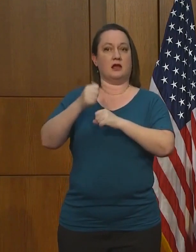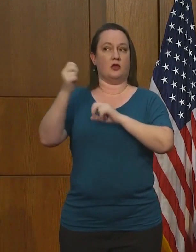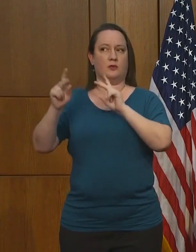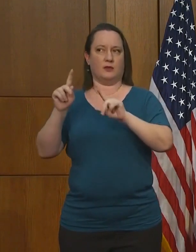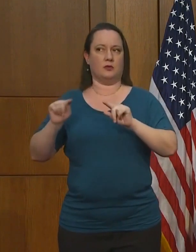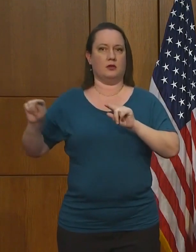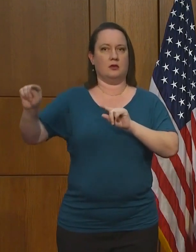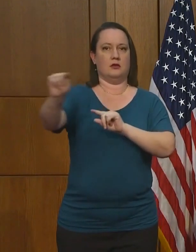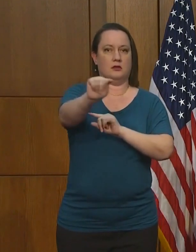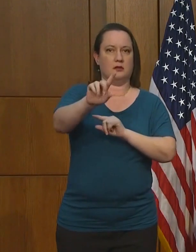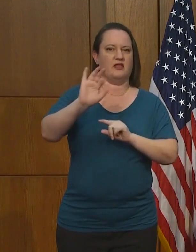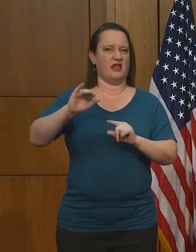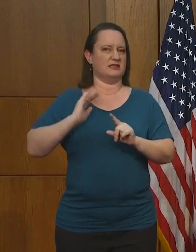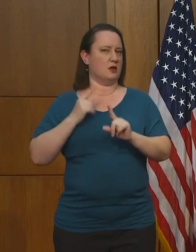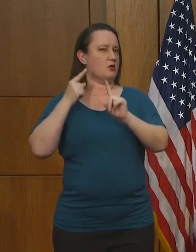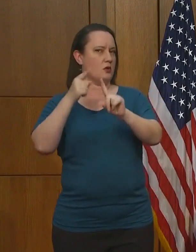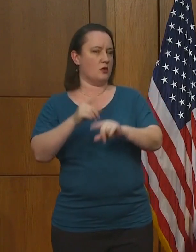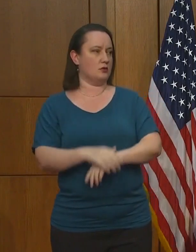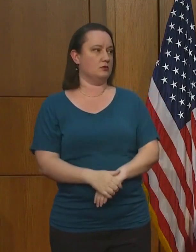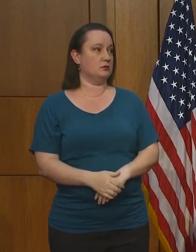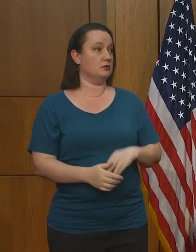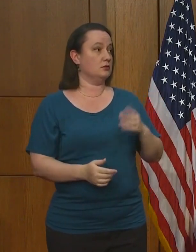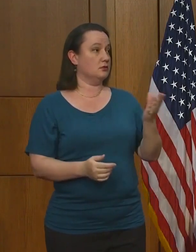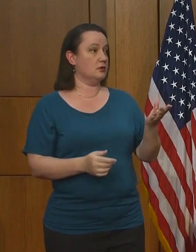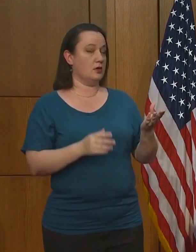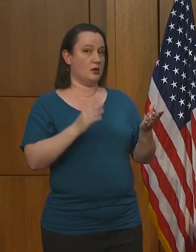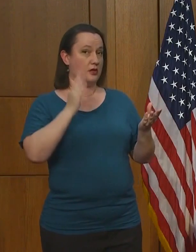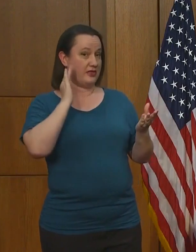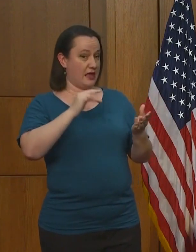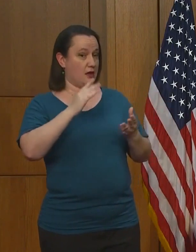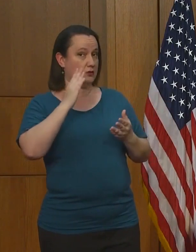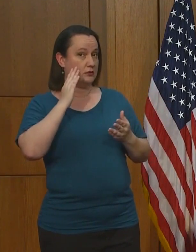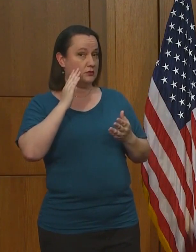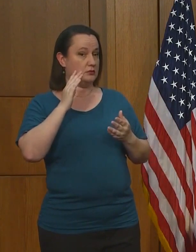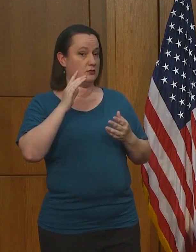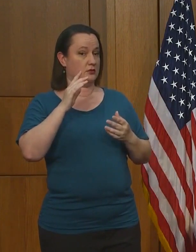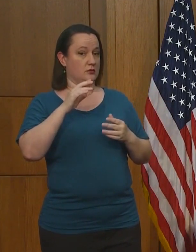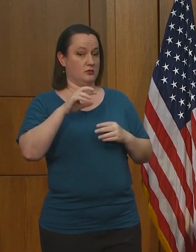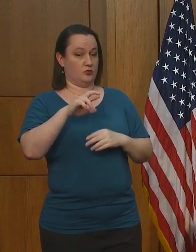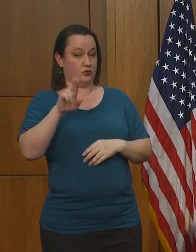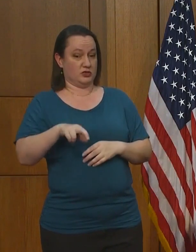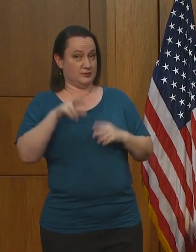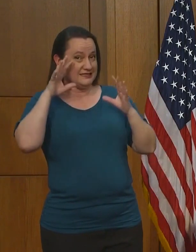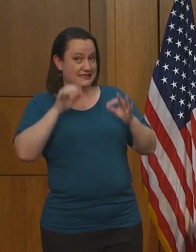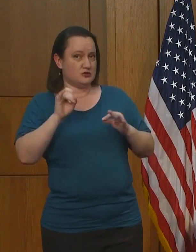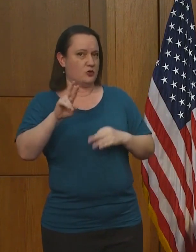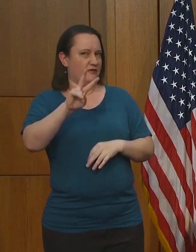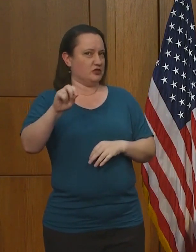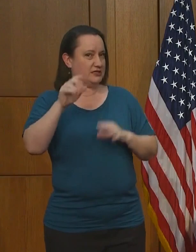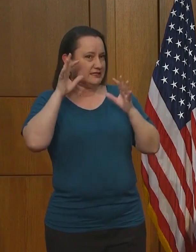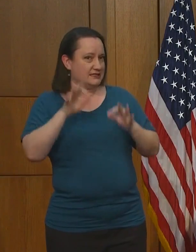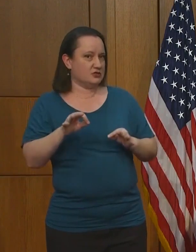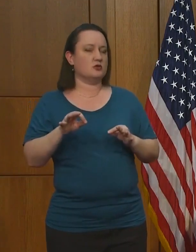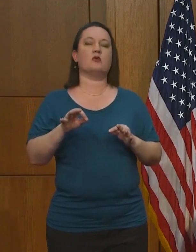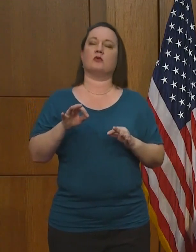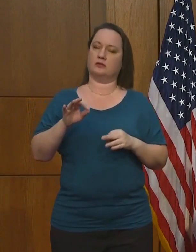MASS IS INTO TO PROTECT OTHER P. AND THAT'S WHAT OUR OUR GOAL IS INTENTIONS FOR WHICH WERE